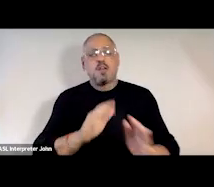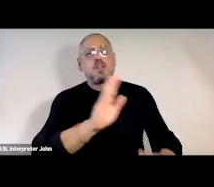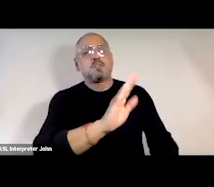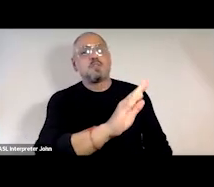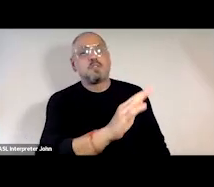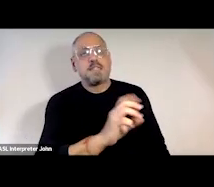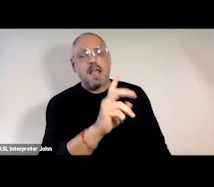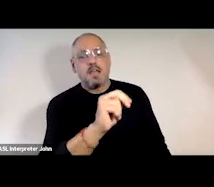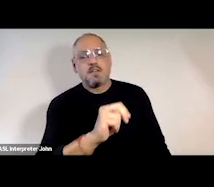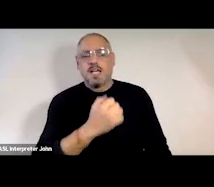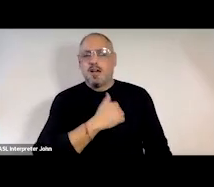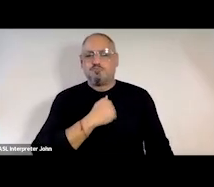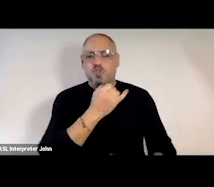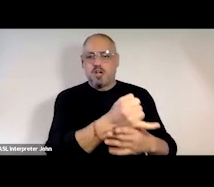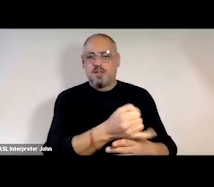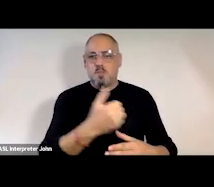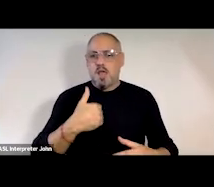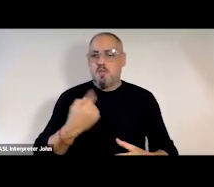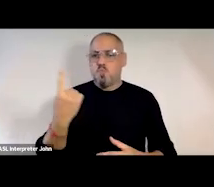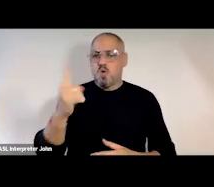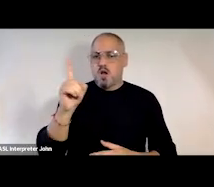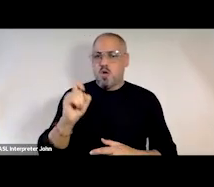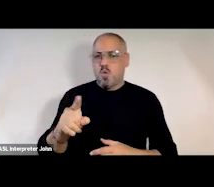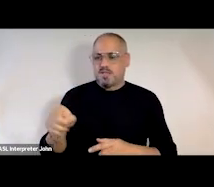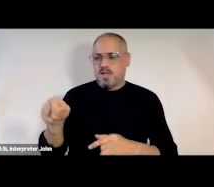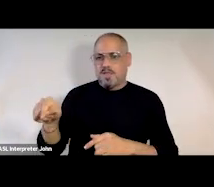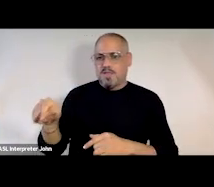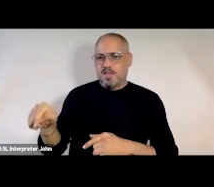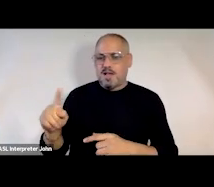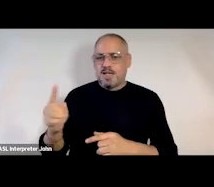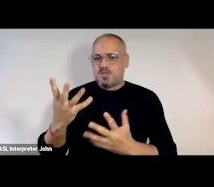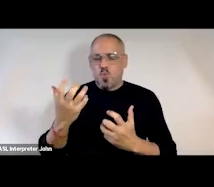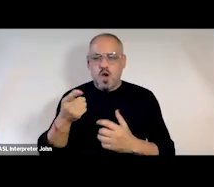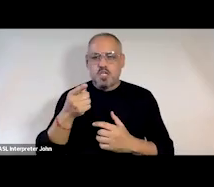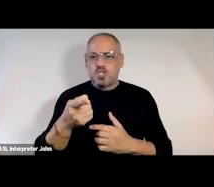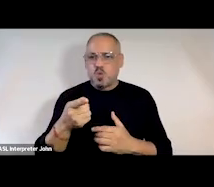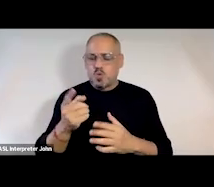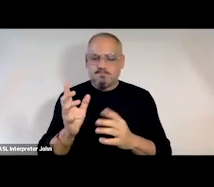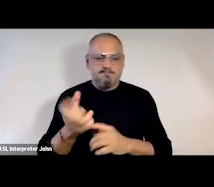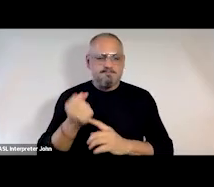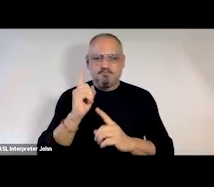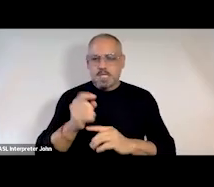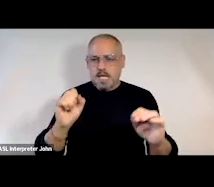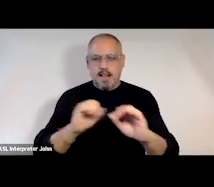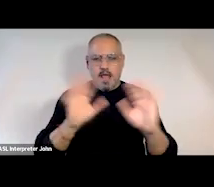Yes. - I'm sorry to interrupt. We had one question come through, and I just wanted you to take a minute to clarify